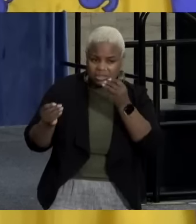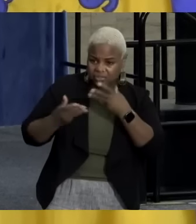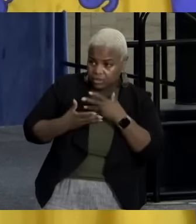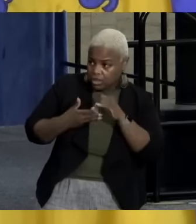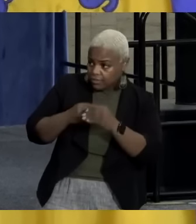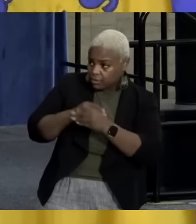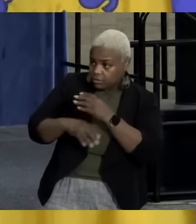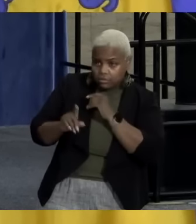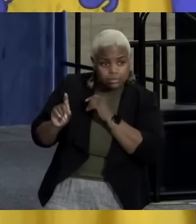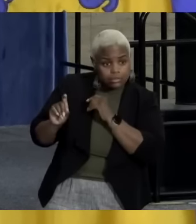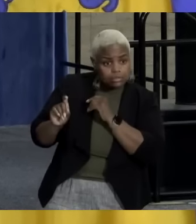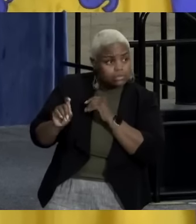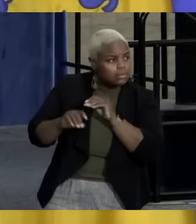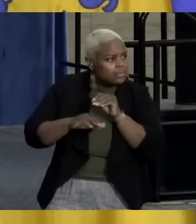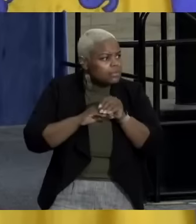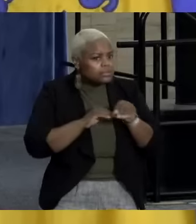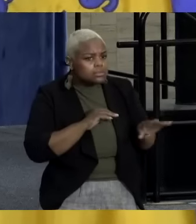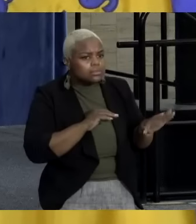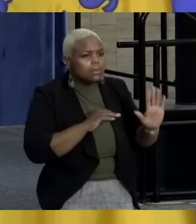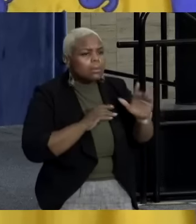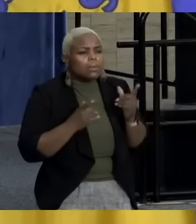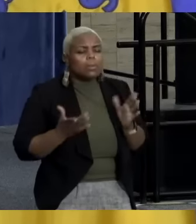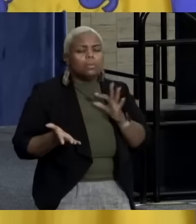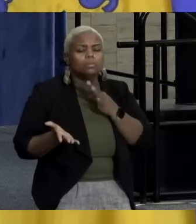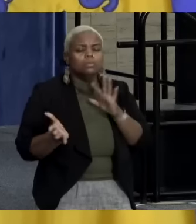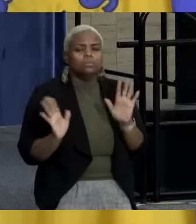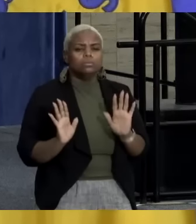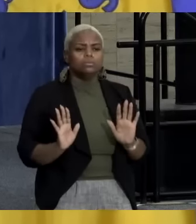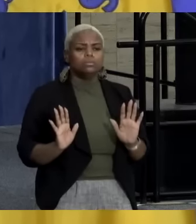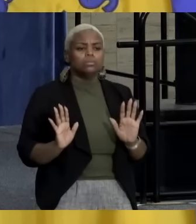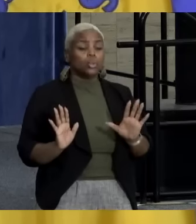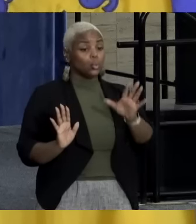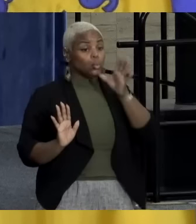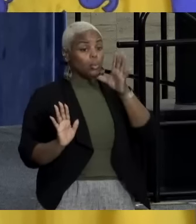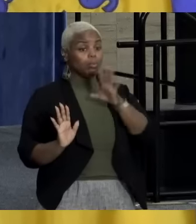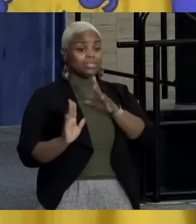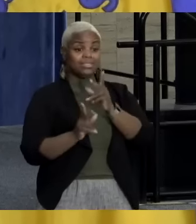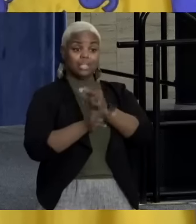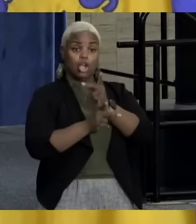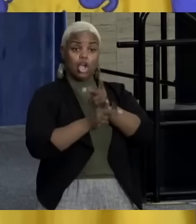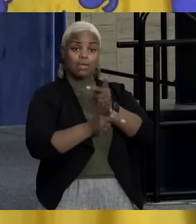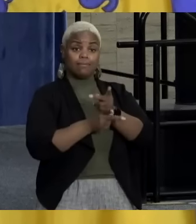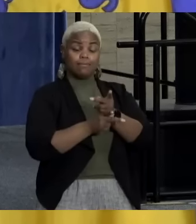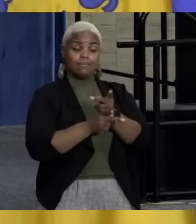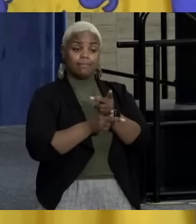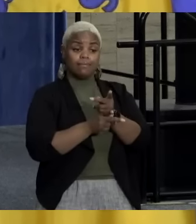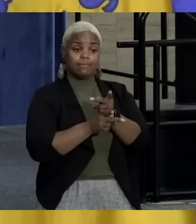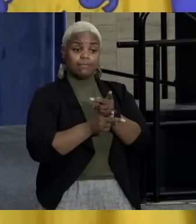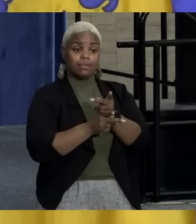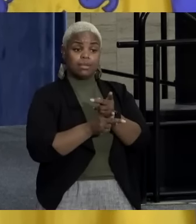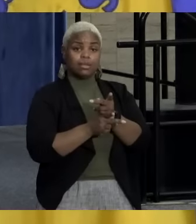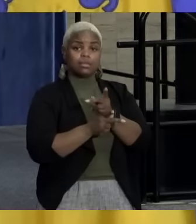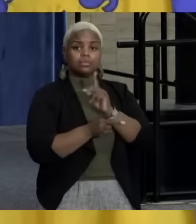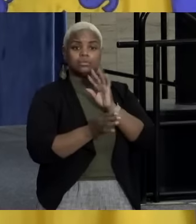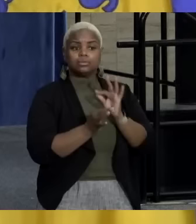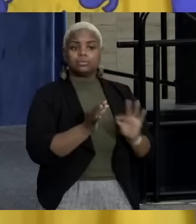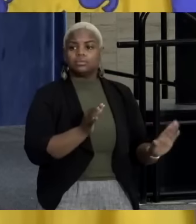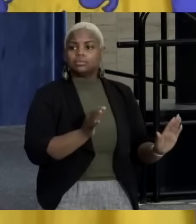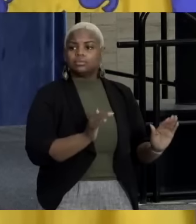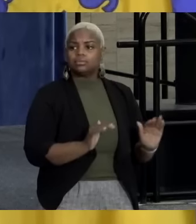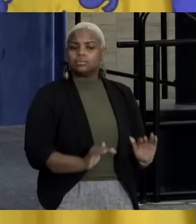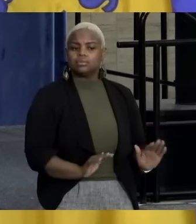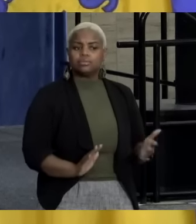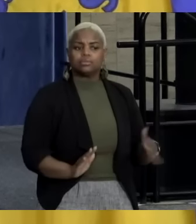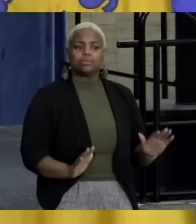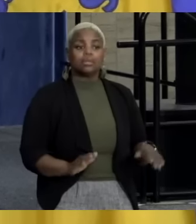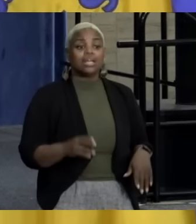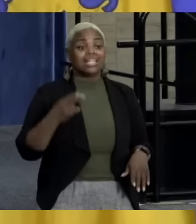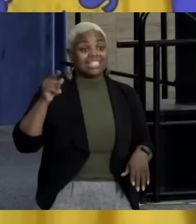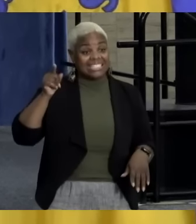Because here's the truth, women's care has been an afterthought. He gets treated. She